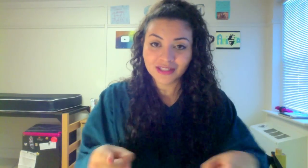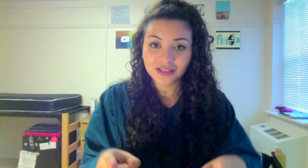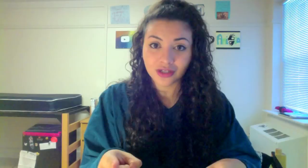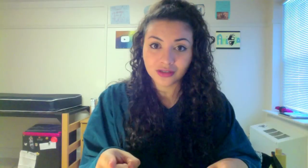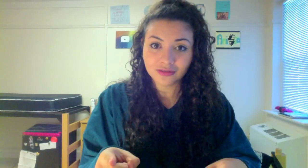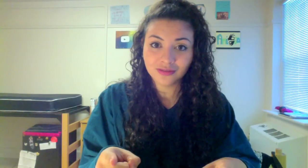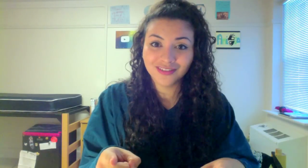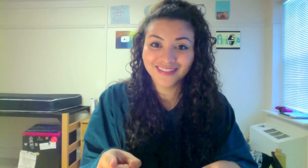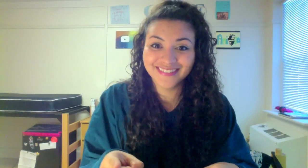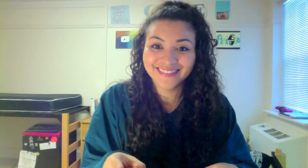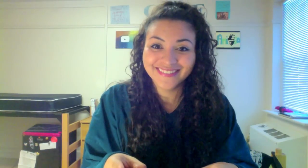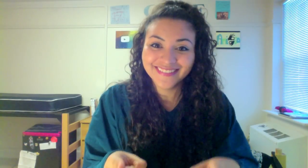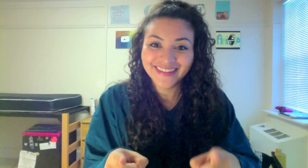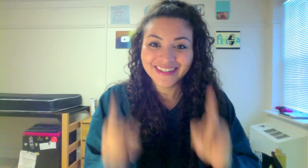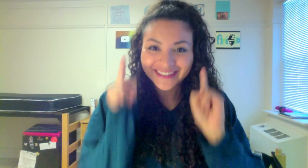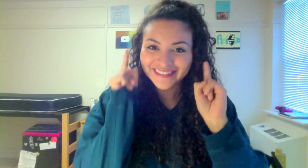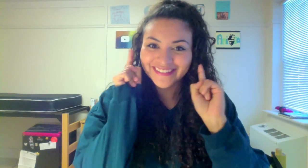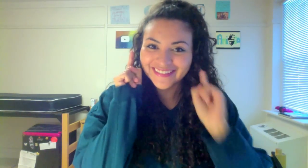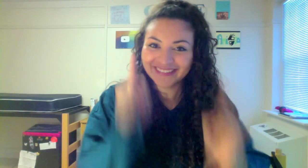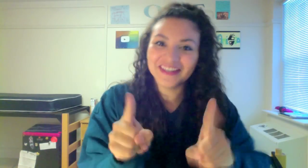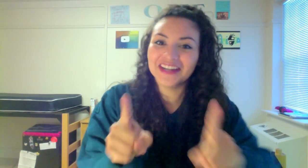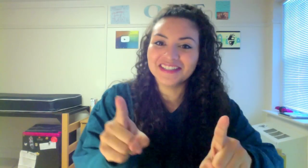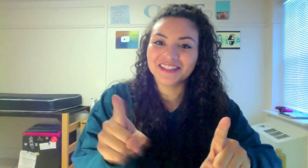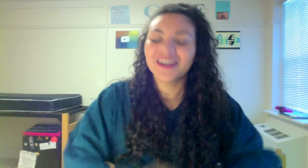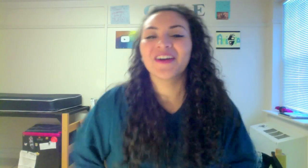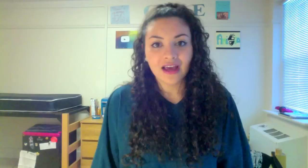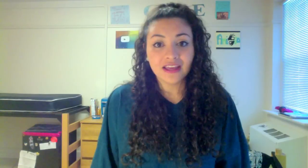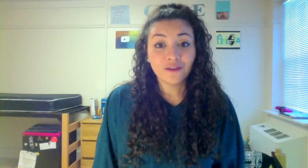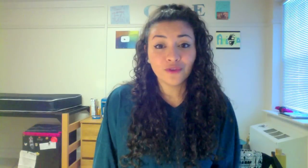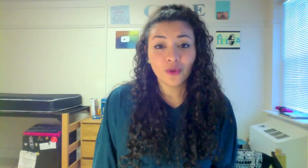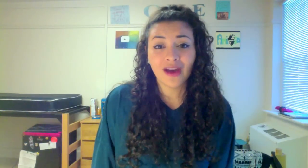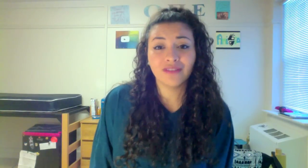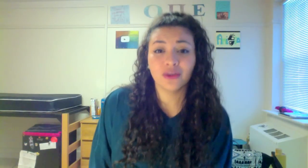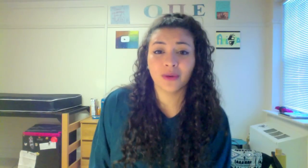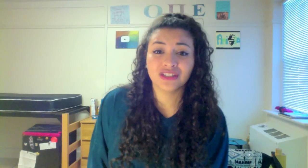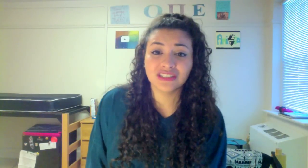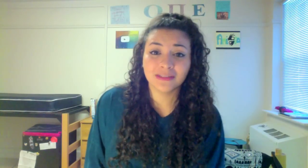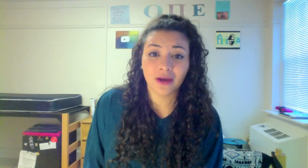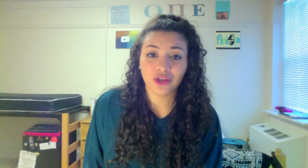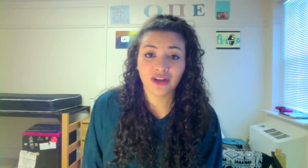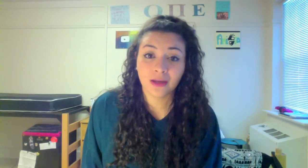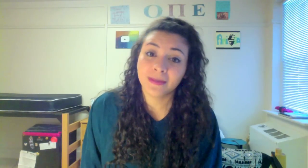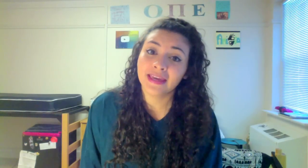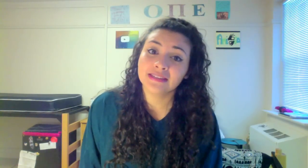not a teacher!Not a teacher! Okay!. If you have any questions about your helping hands